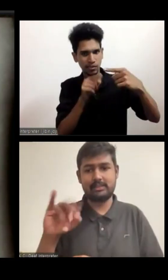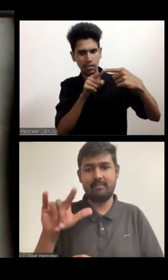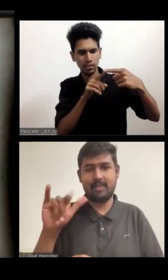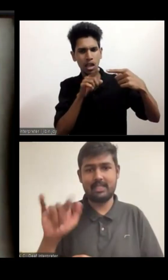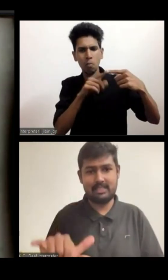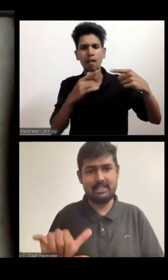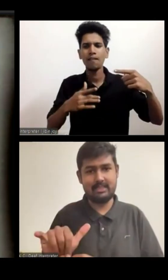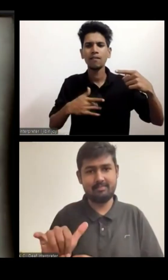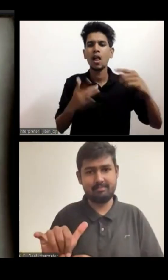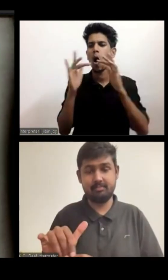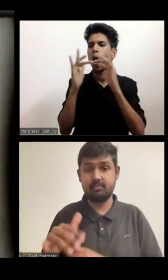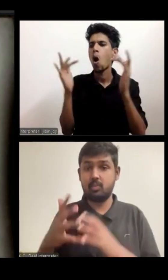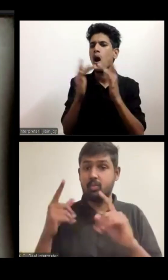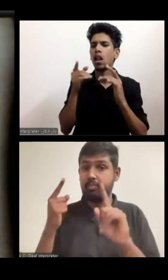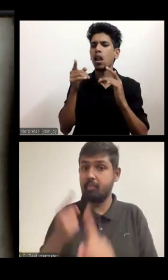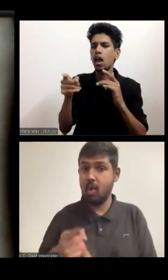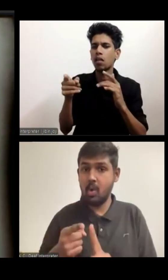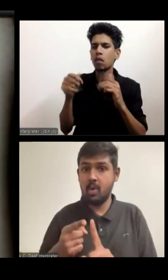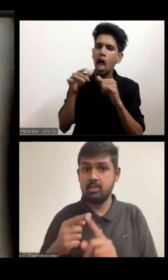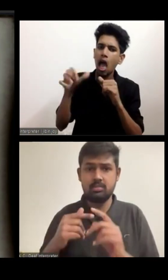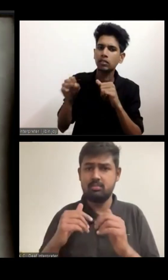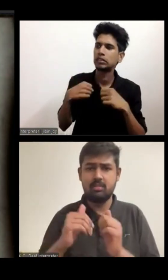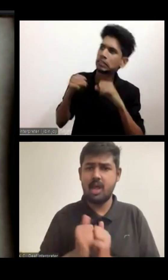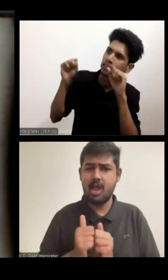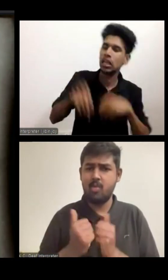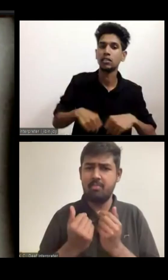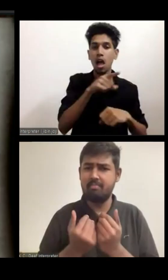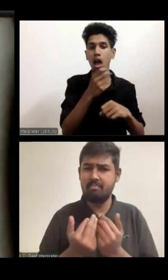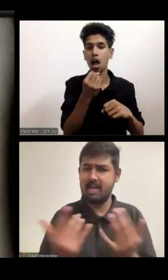No one has answered. Even, like, there is no...